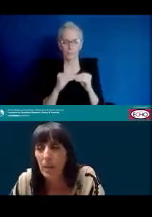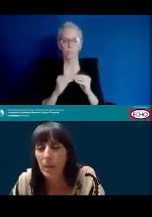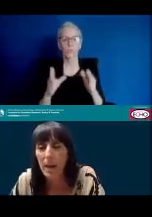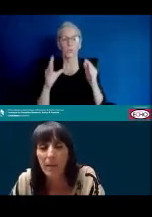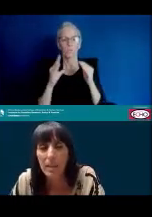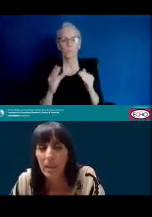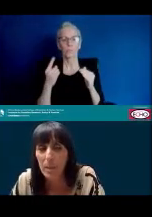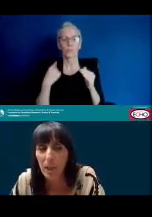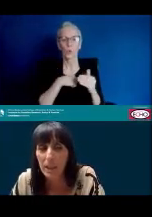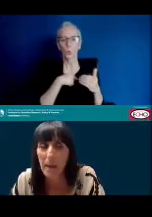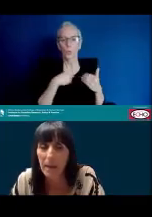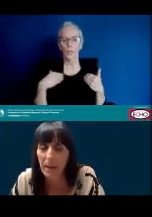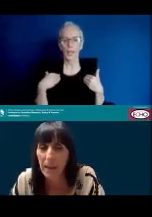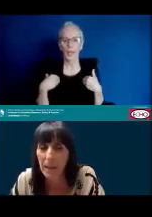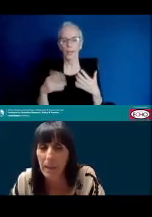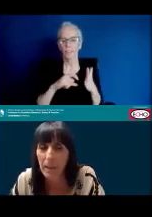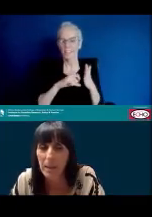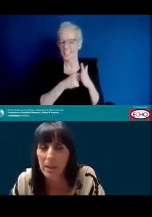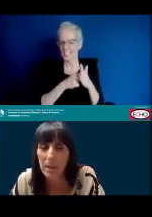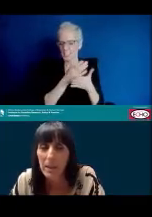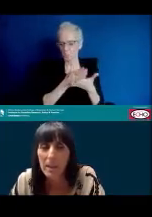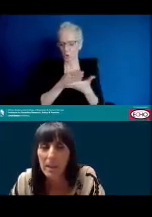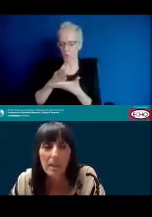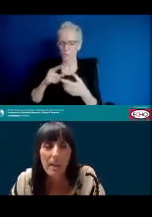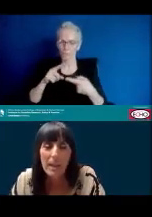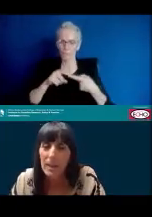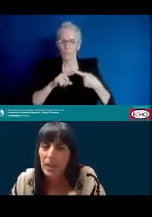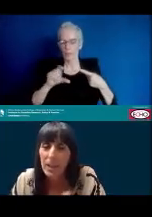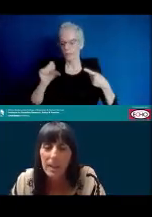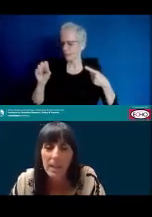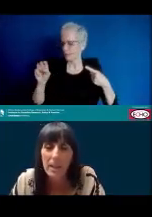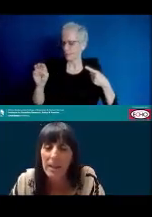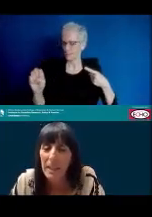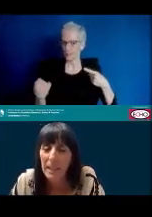We have a subject matter expert today. You get to hear me